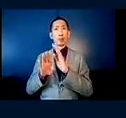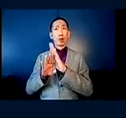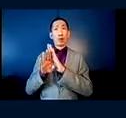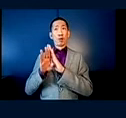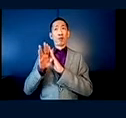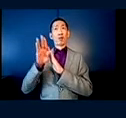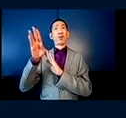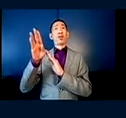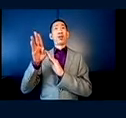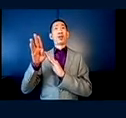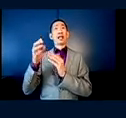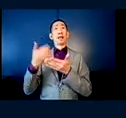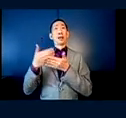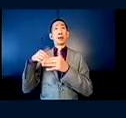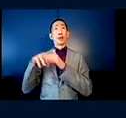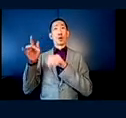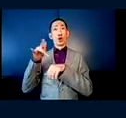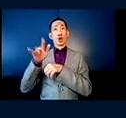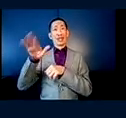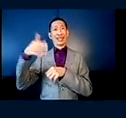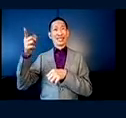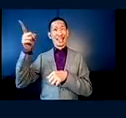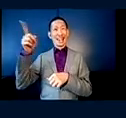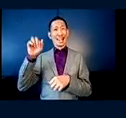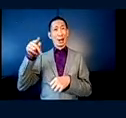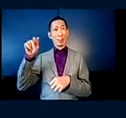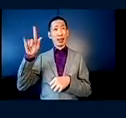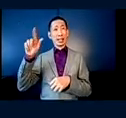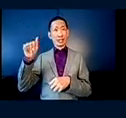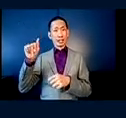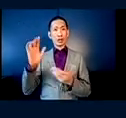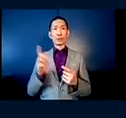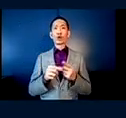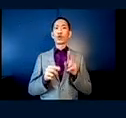WE HAVE A RISING INCREASING RATE OF PREMATURE MORTALITY, AND THIS IS REALLY IN SHARP CONTRAST TO